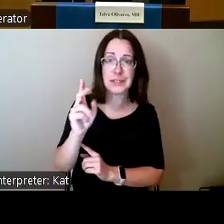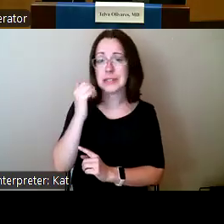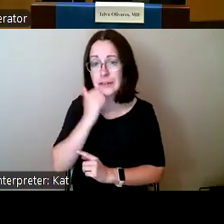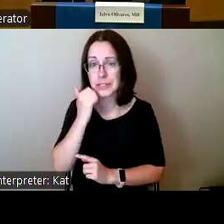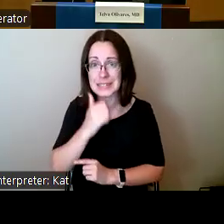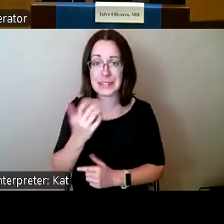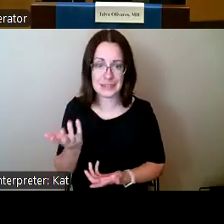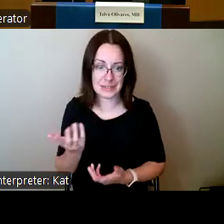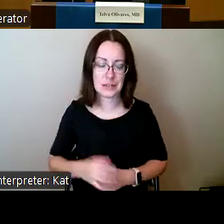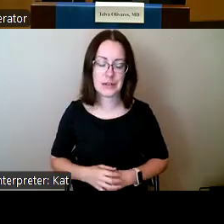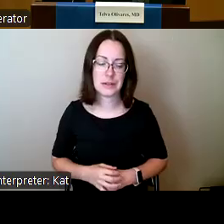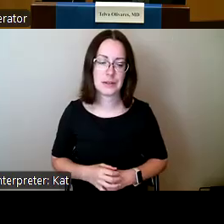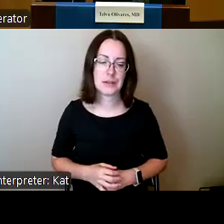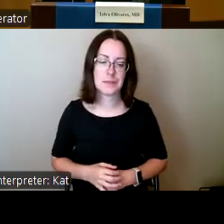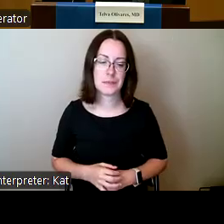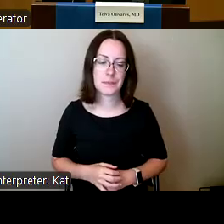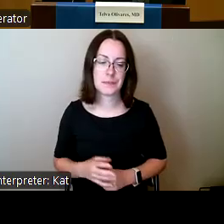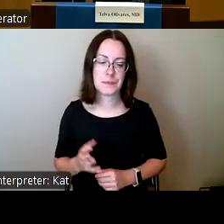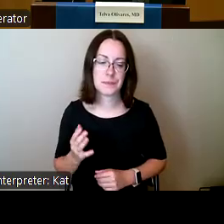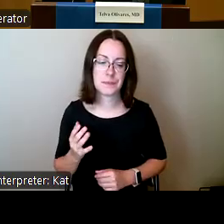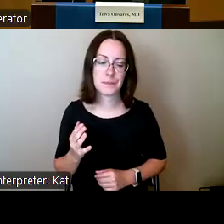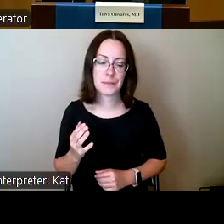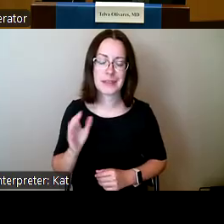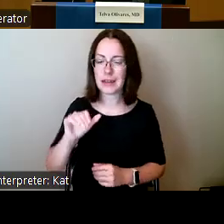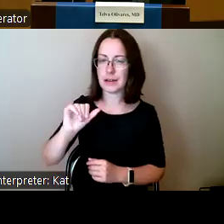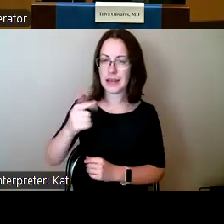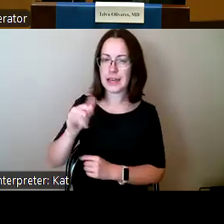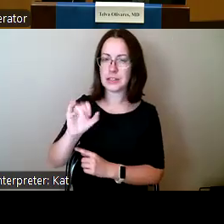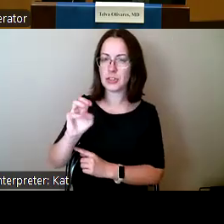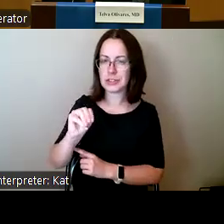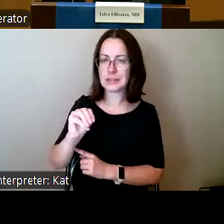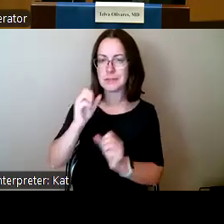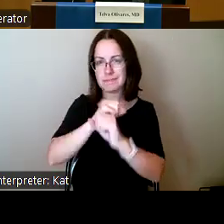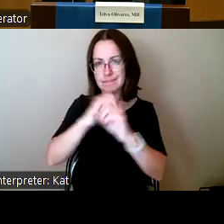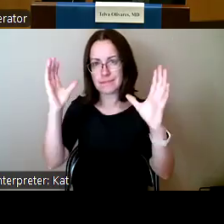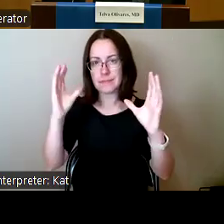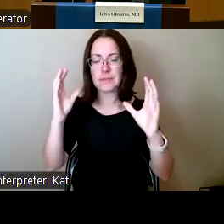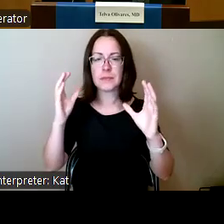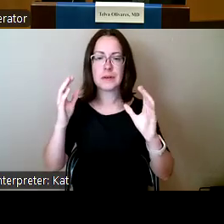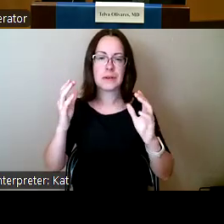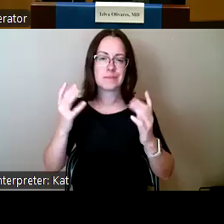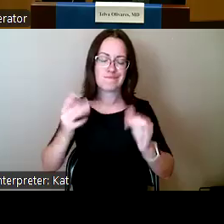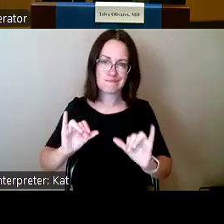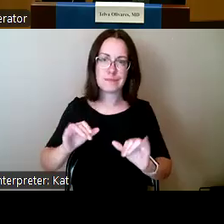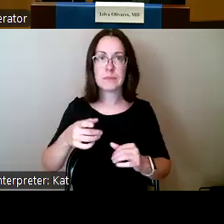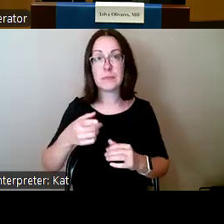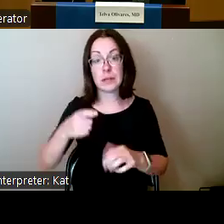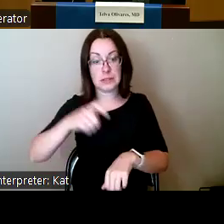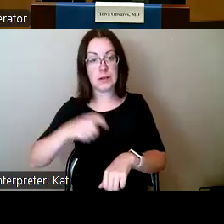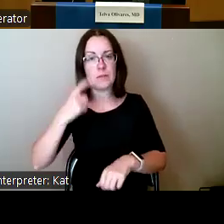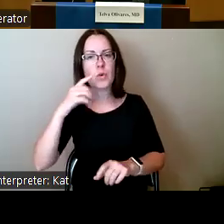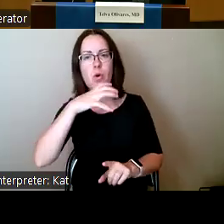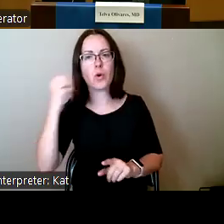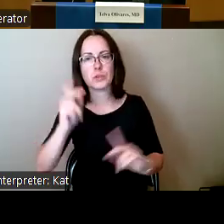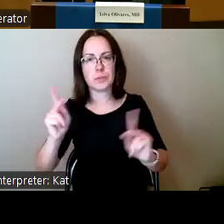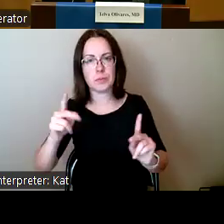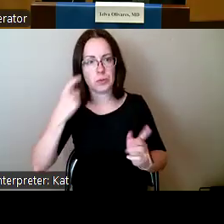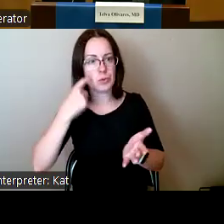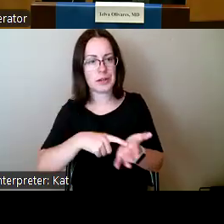uh the uh need for older people kind of to recognize when their time has come. Uh and